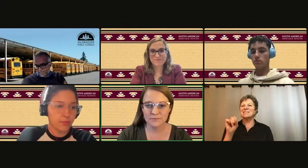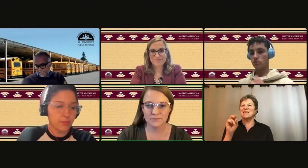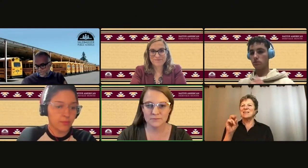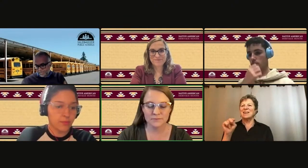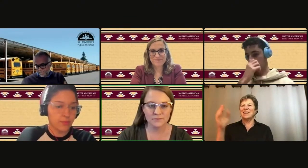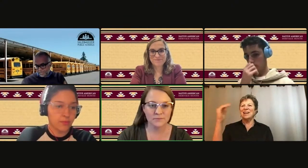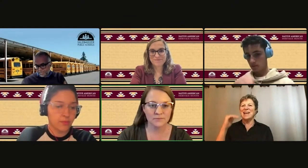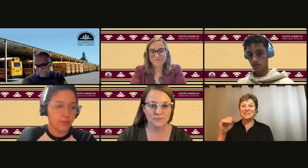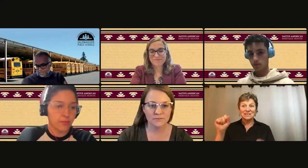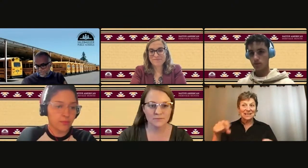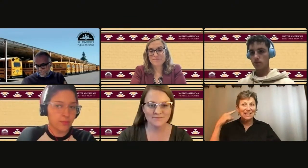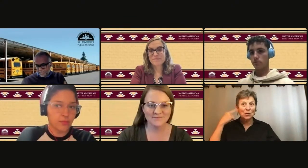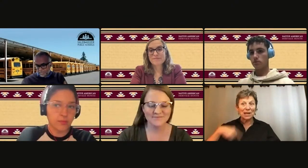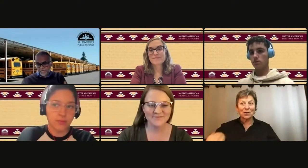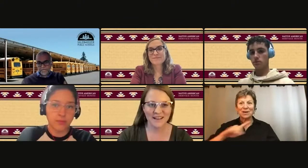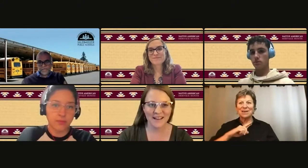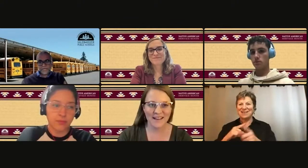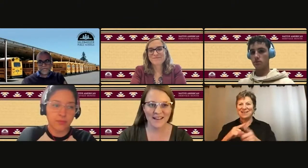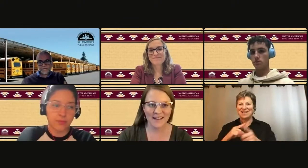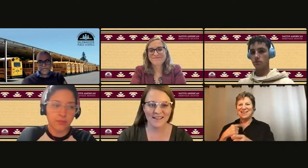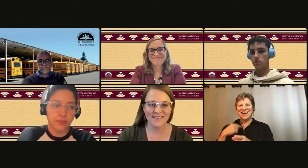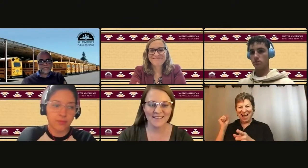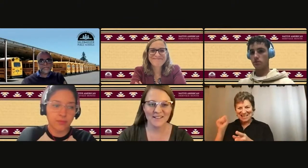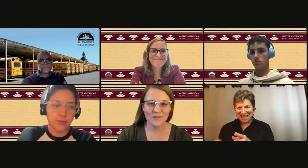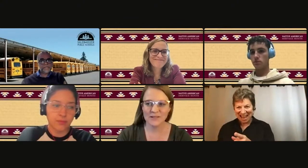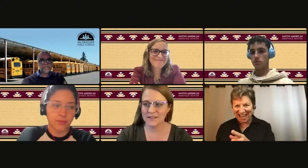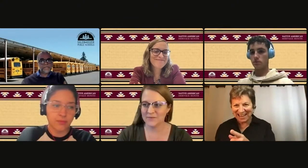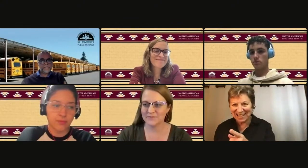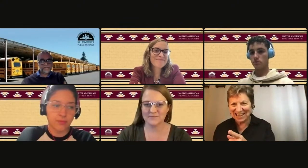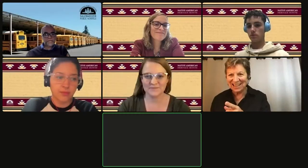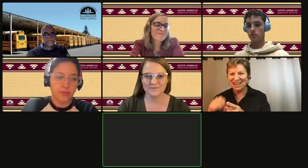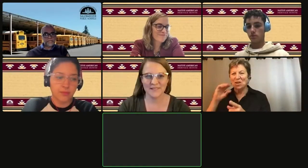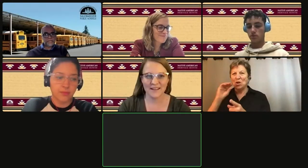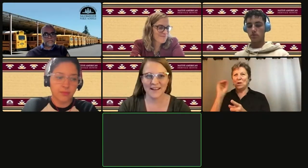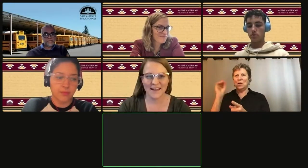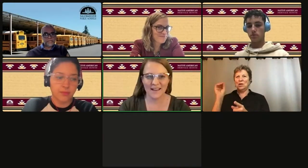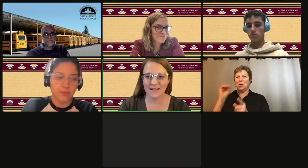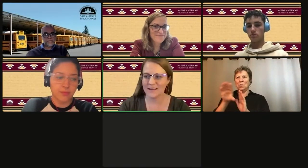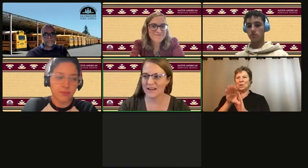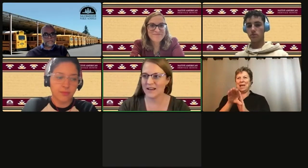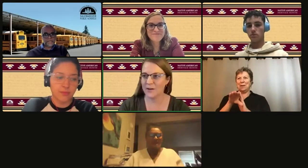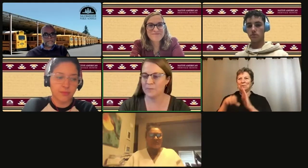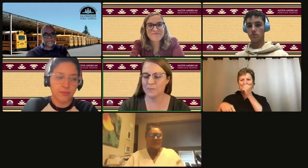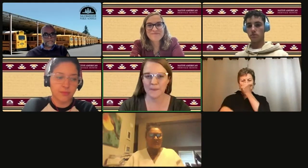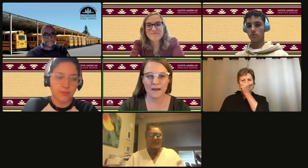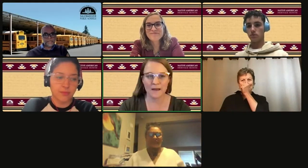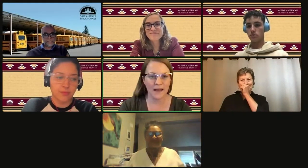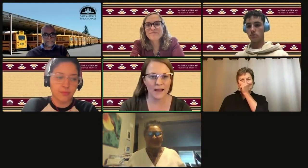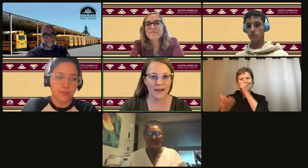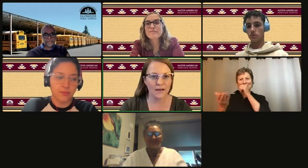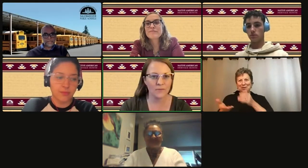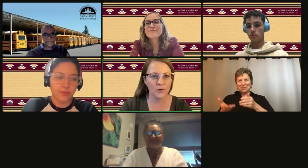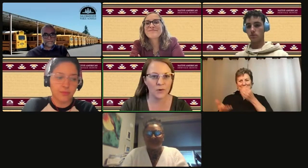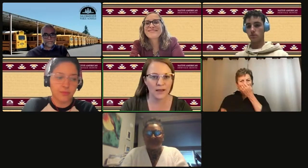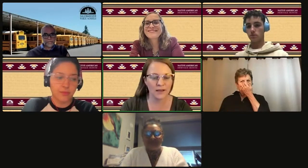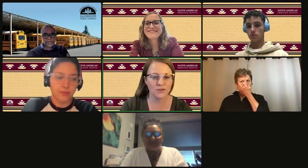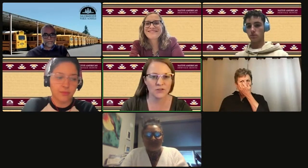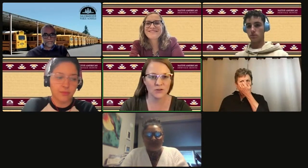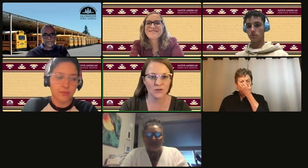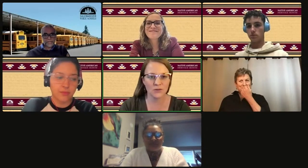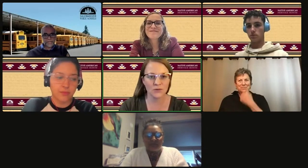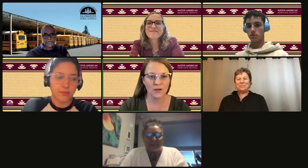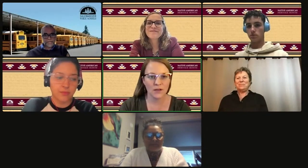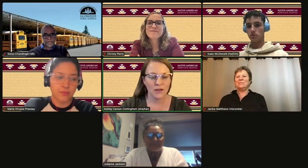JACKSON JULIANNE, CAN YOU HEAR